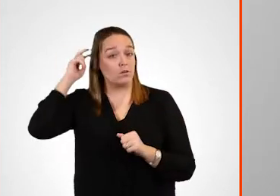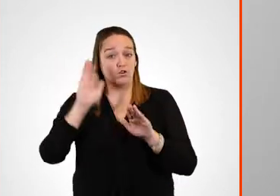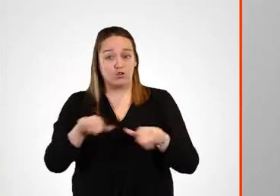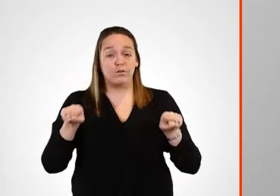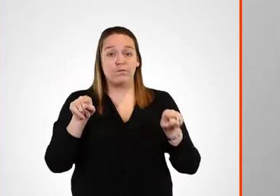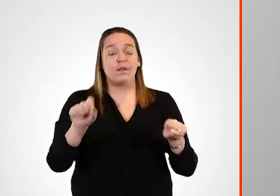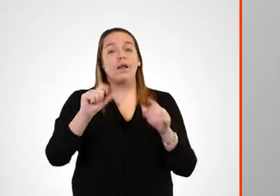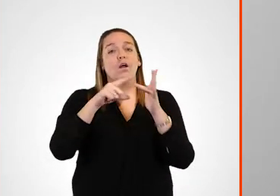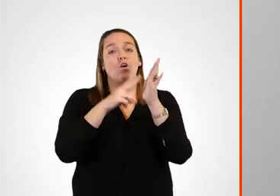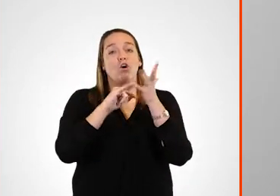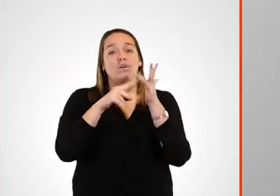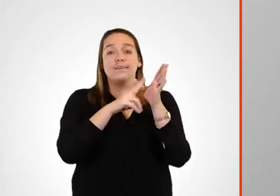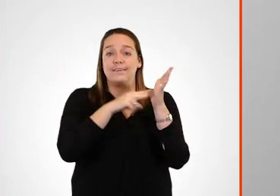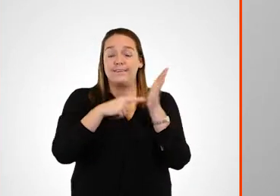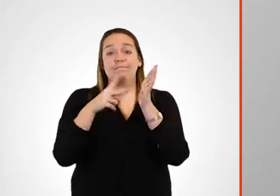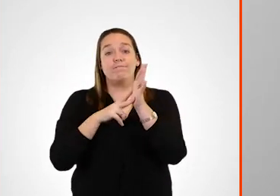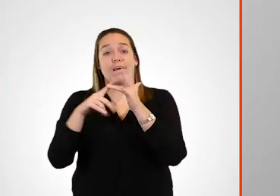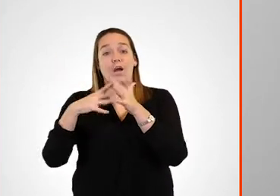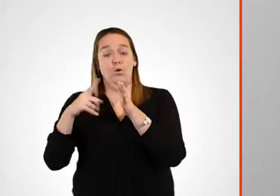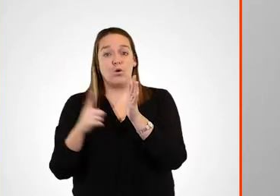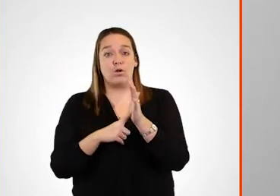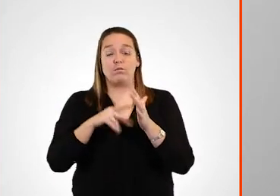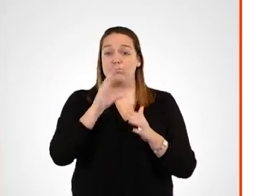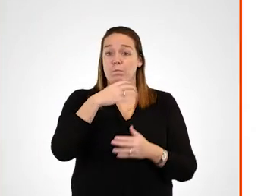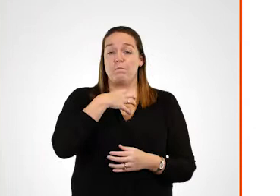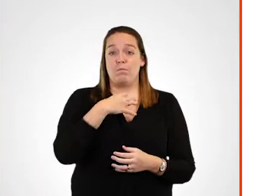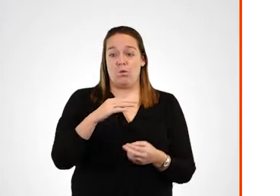increased their consonant and vowel production by six months,